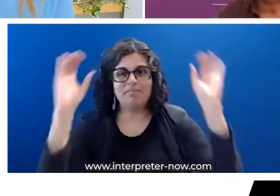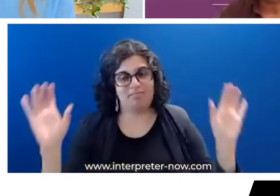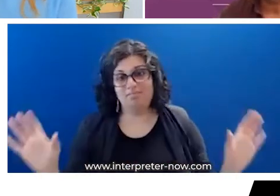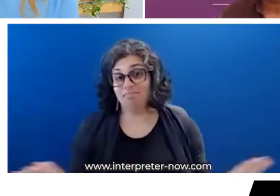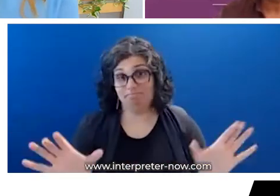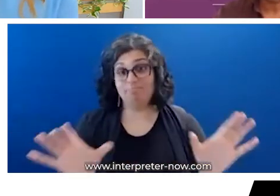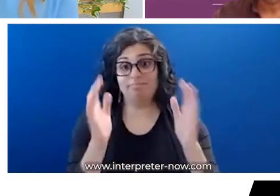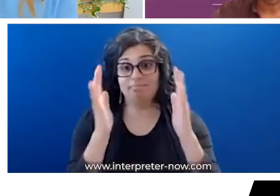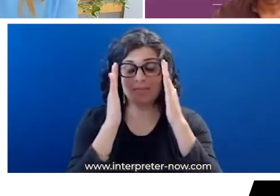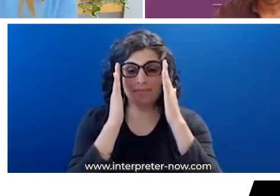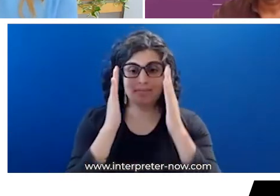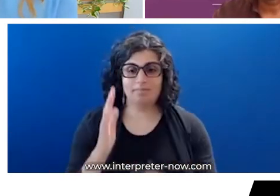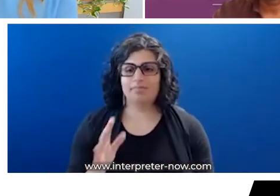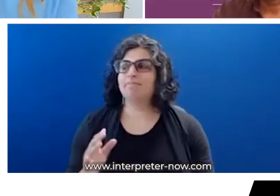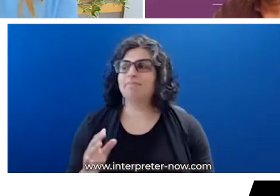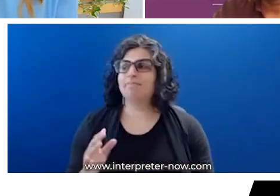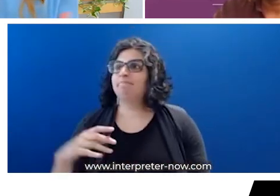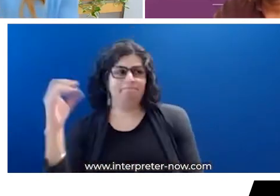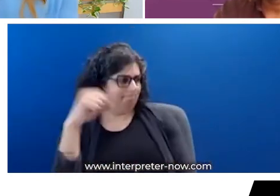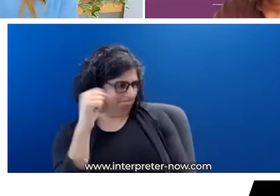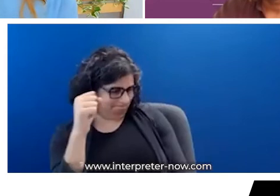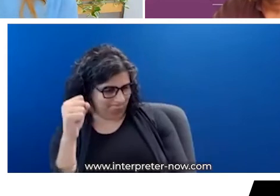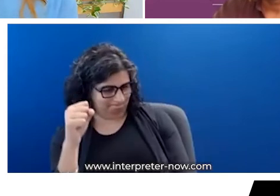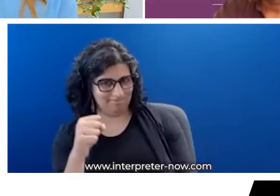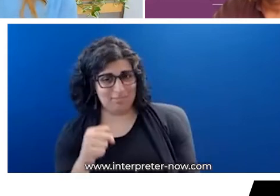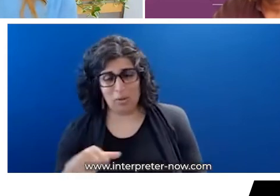Well, this has been fantastic.